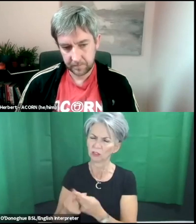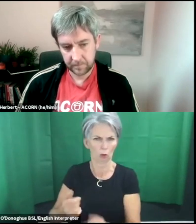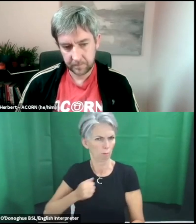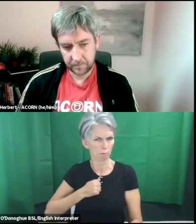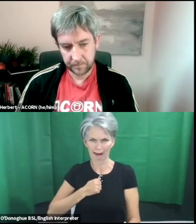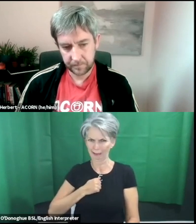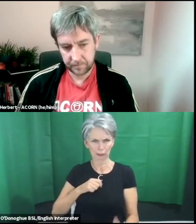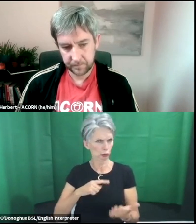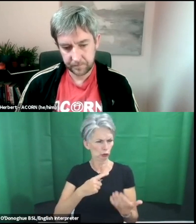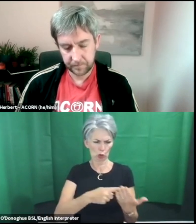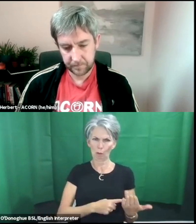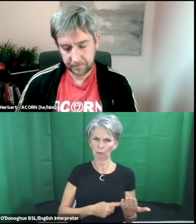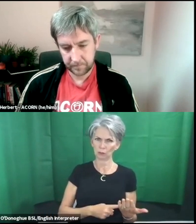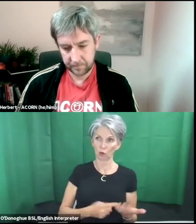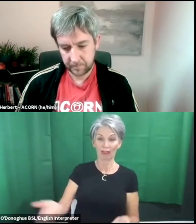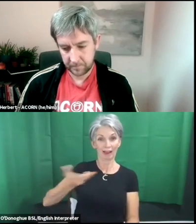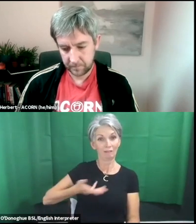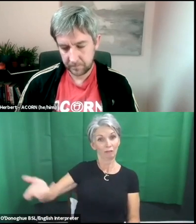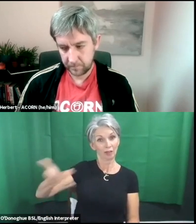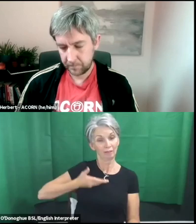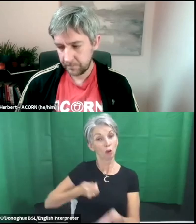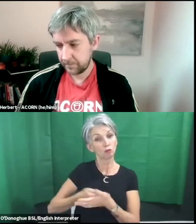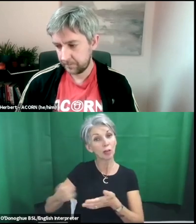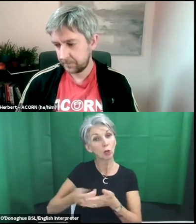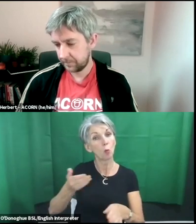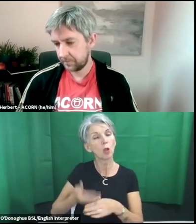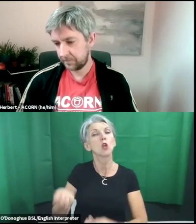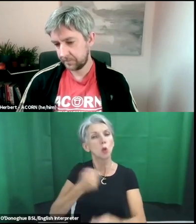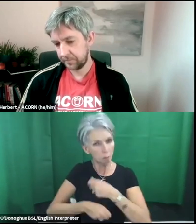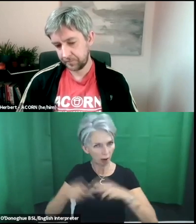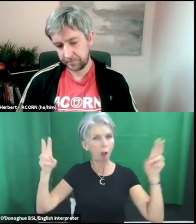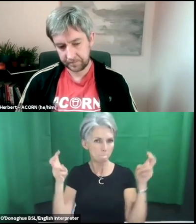work from this employer, that you're a worker or even more you're an employee.